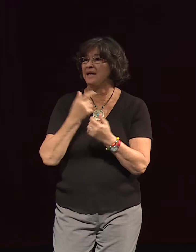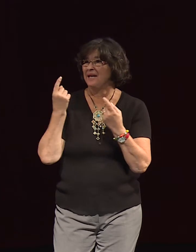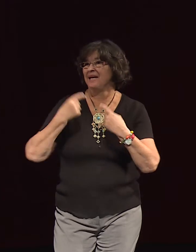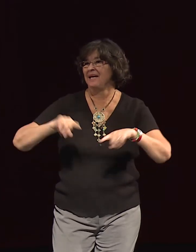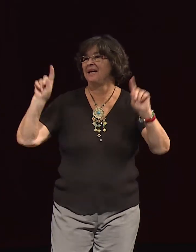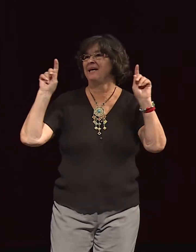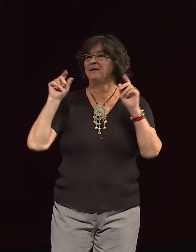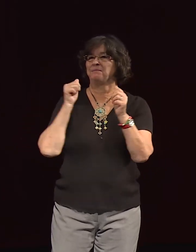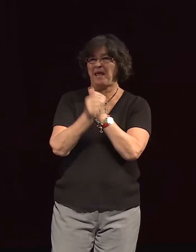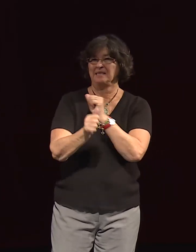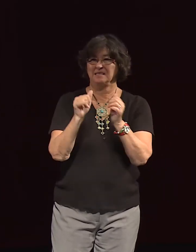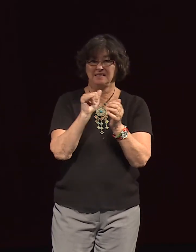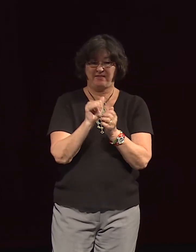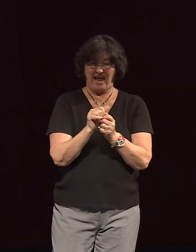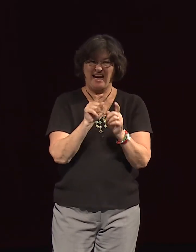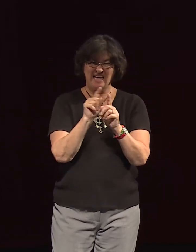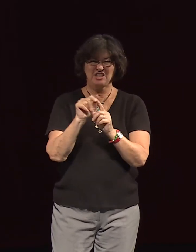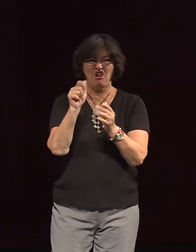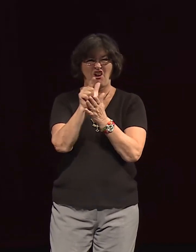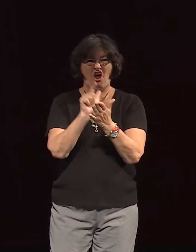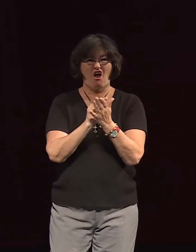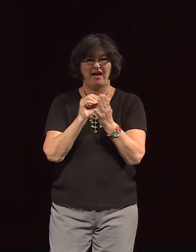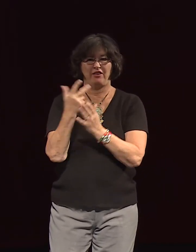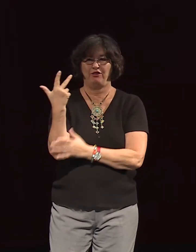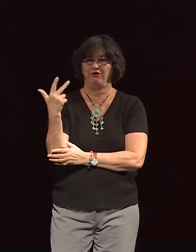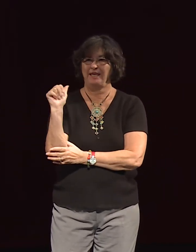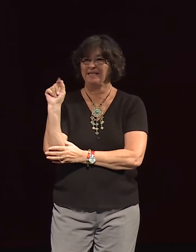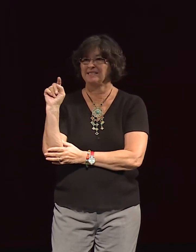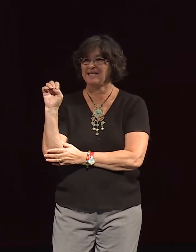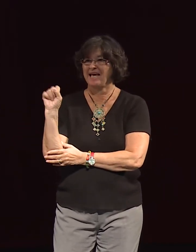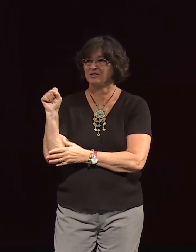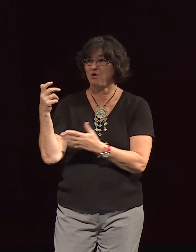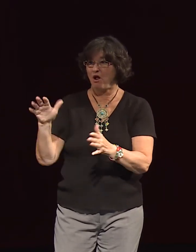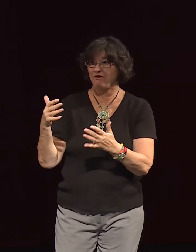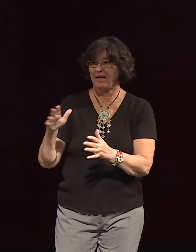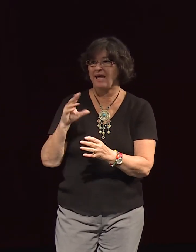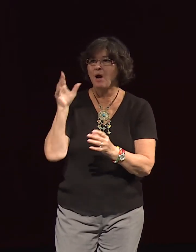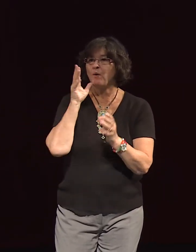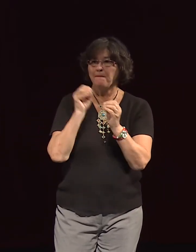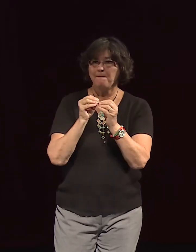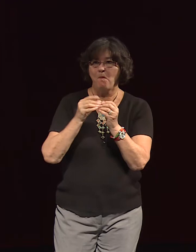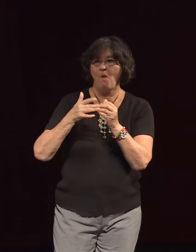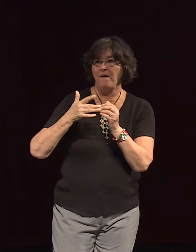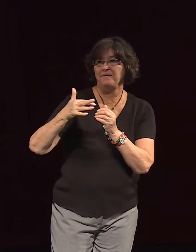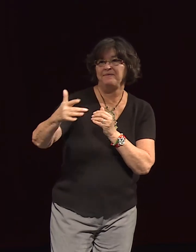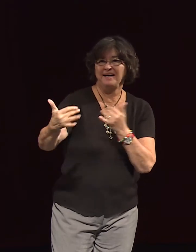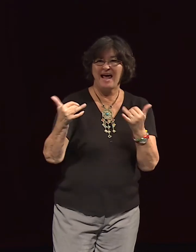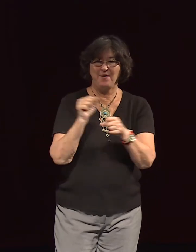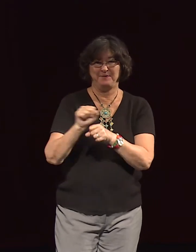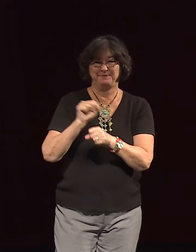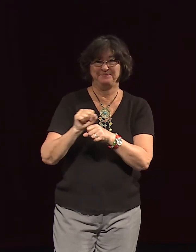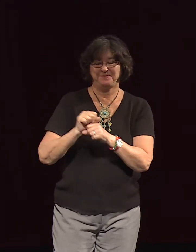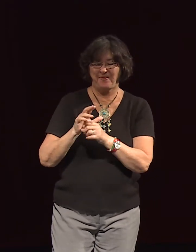their identity as deaf individuals. [Ahem] This legislation has been passed in 3 stages already,